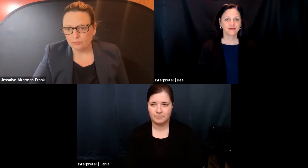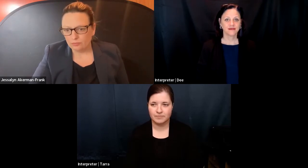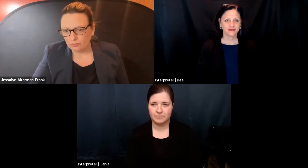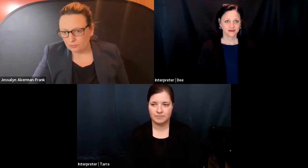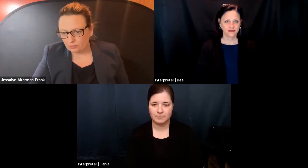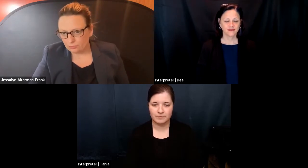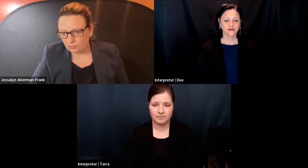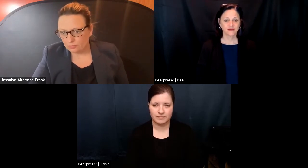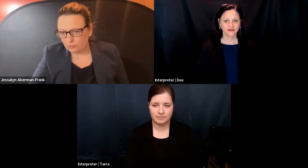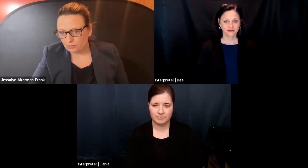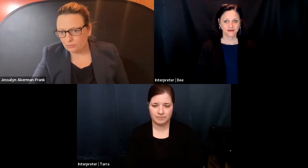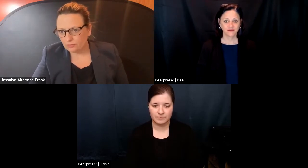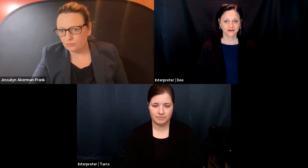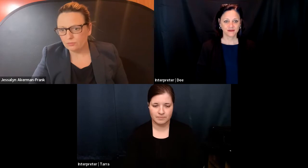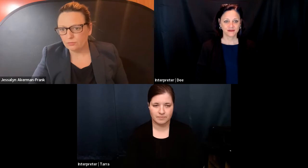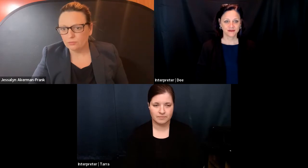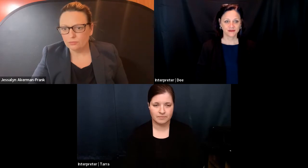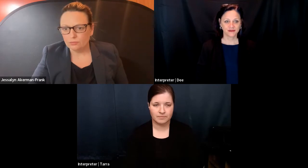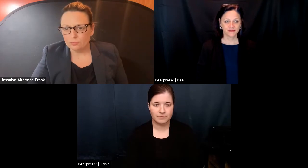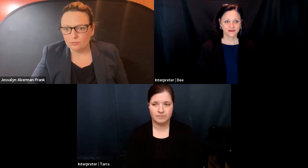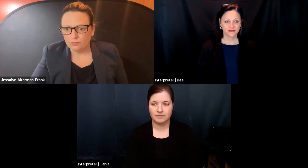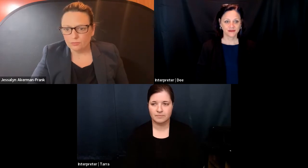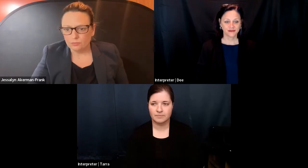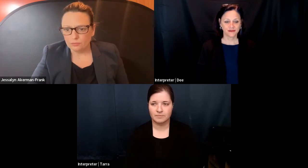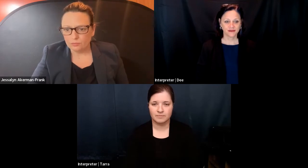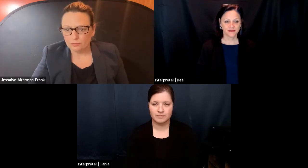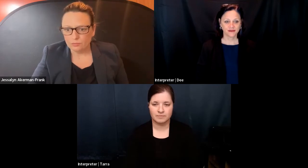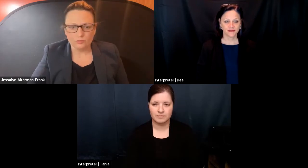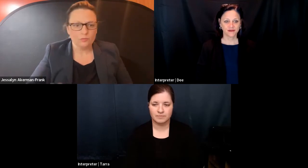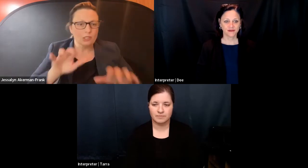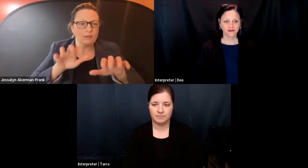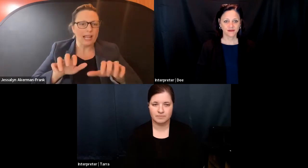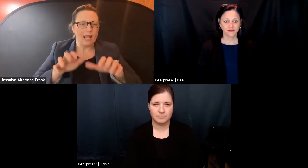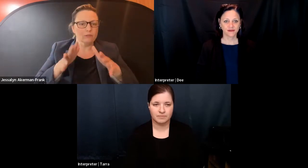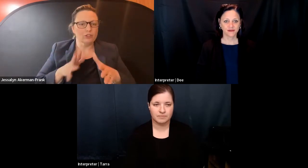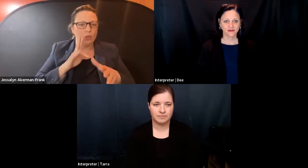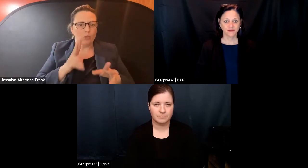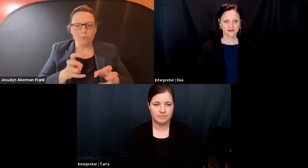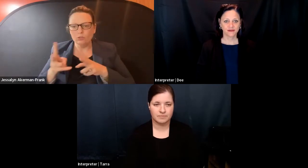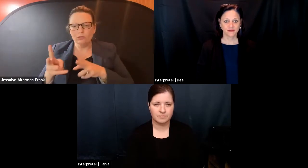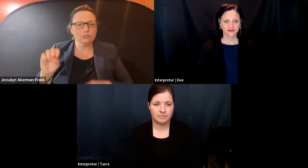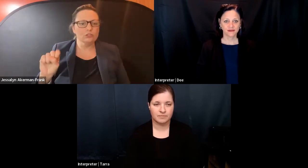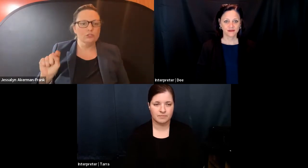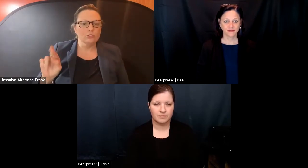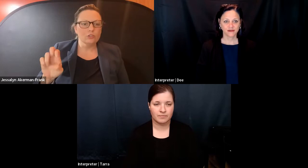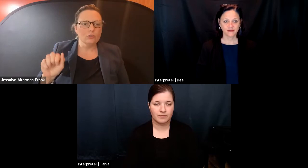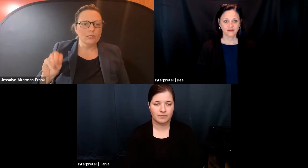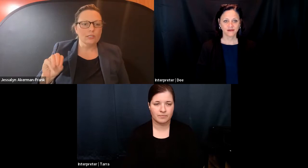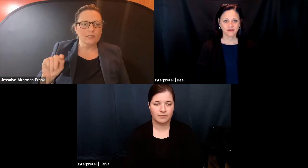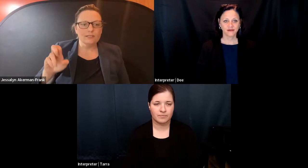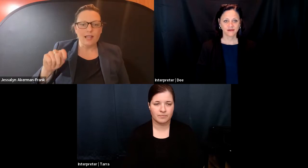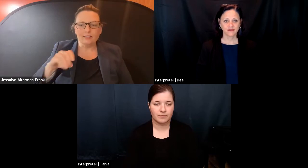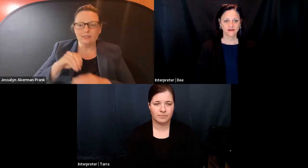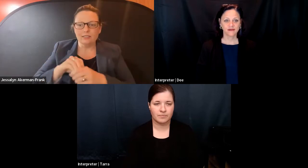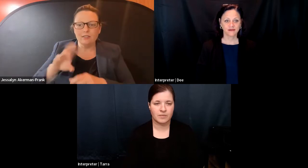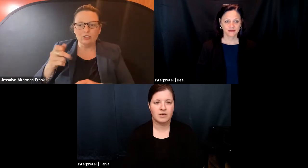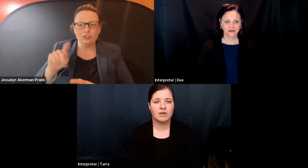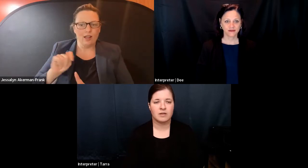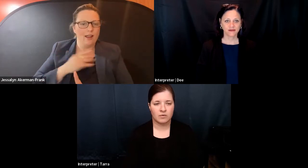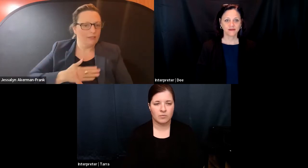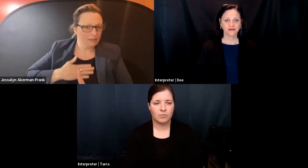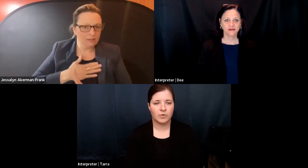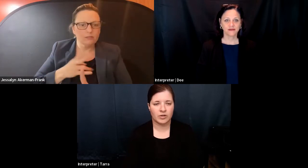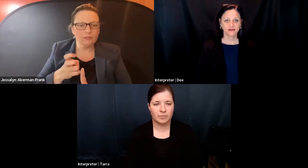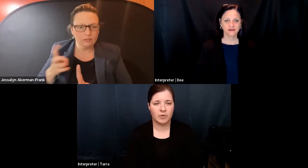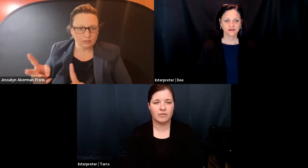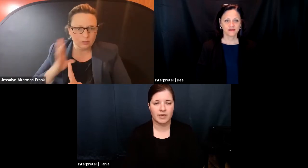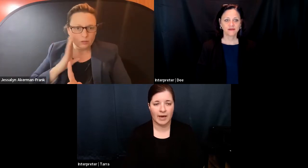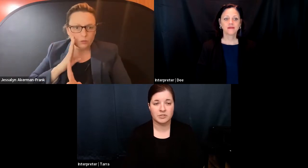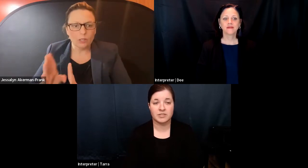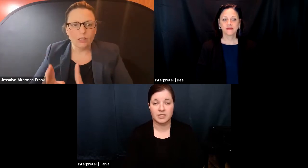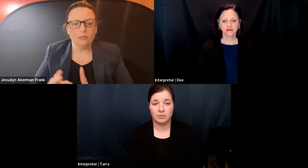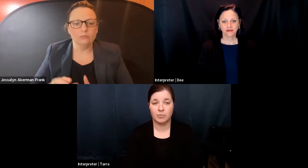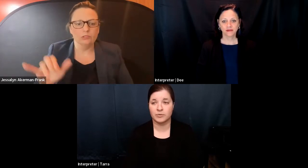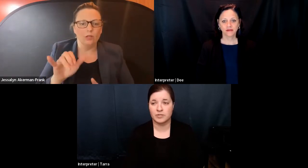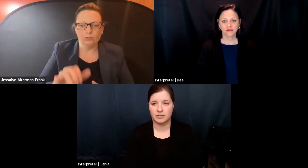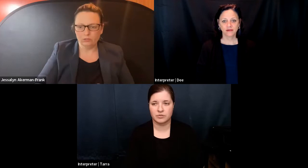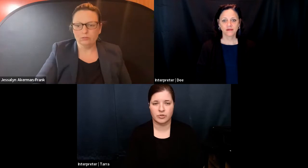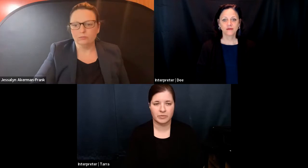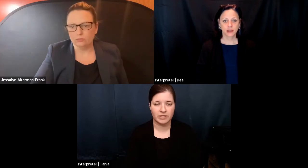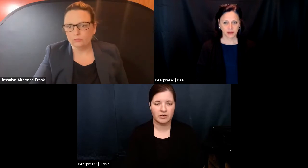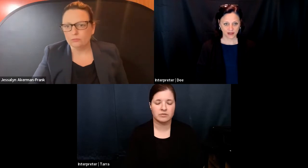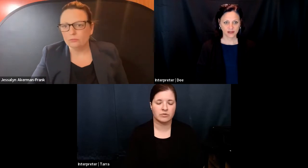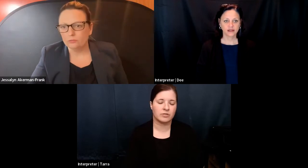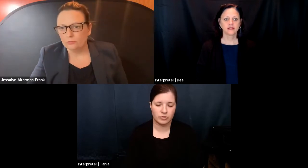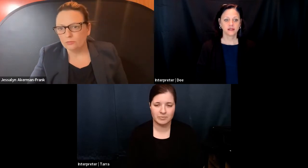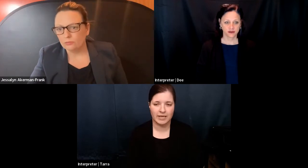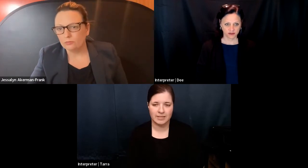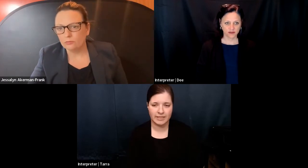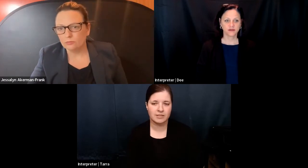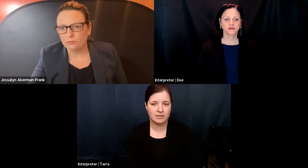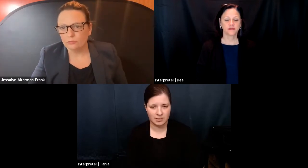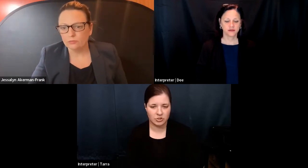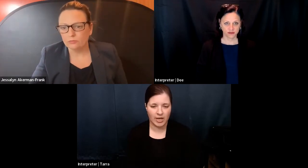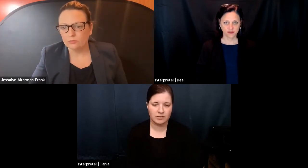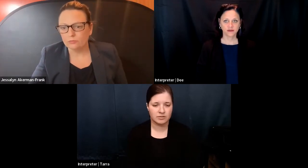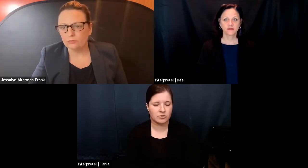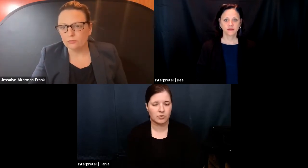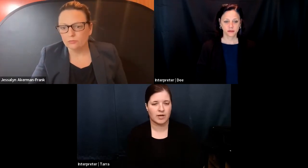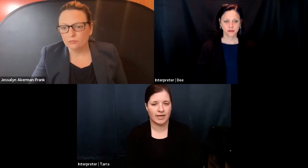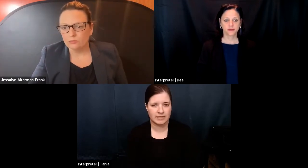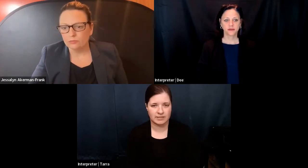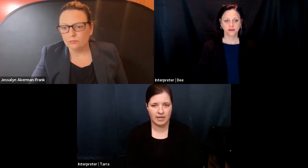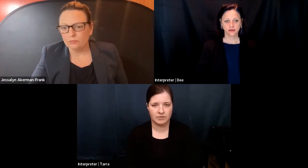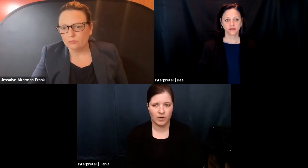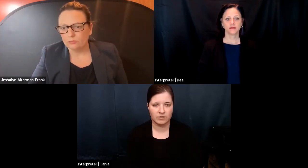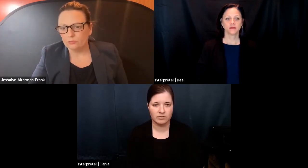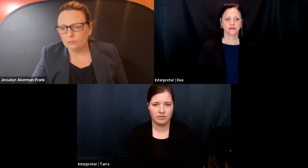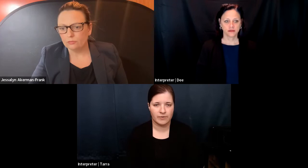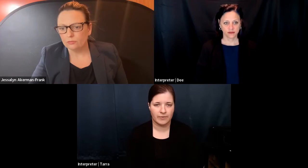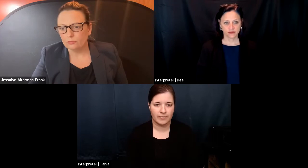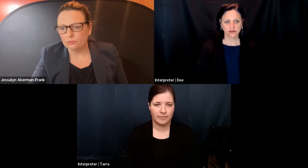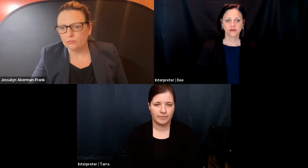Thank you for your patience.